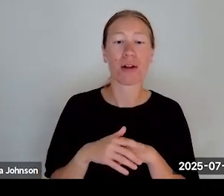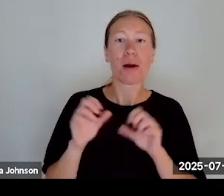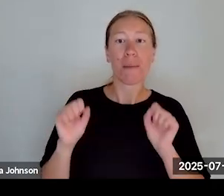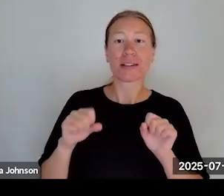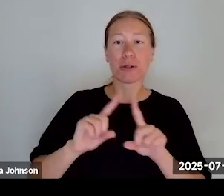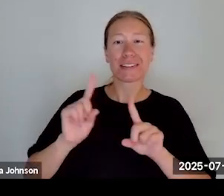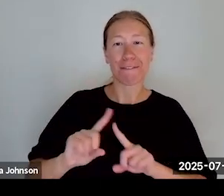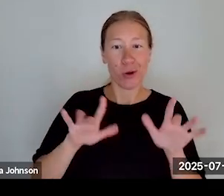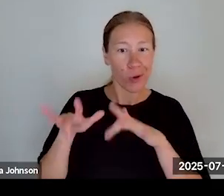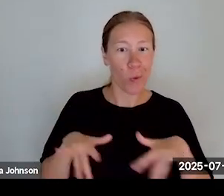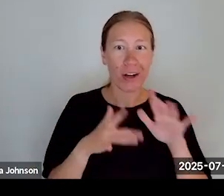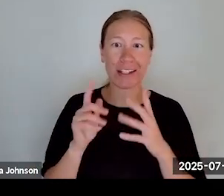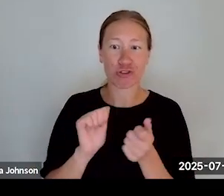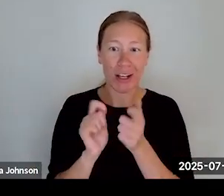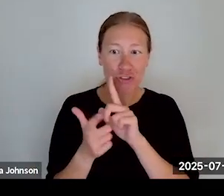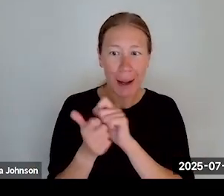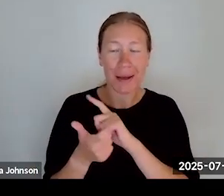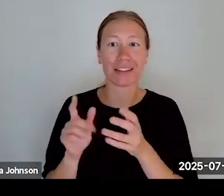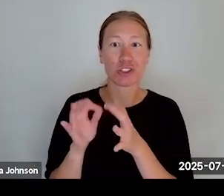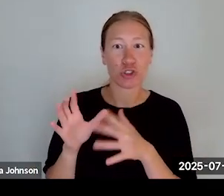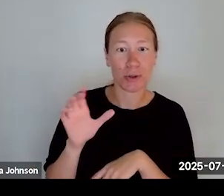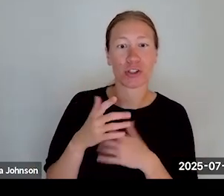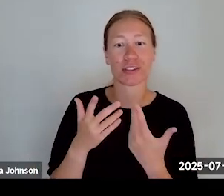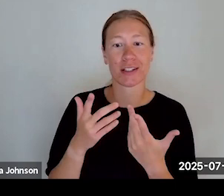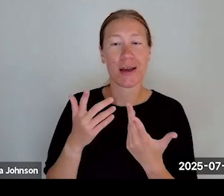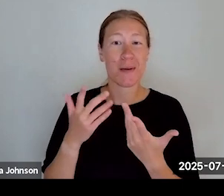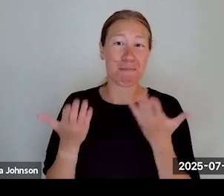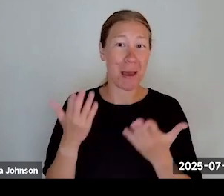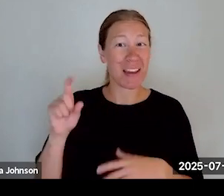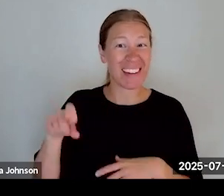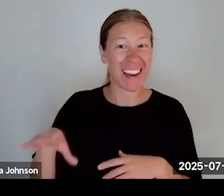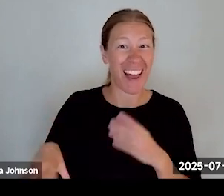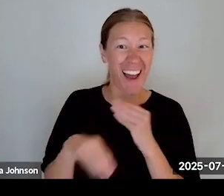Some employees may also benefit from having additional time to complete some of their work tasks.